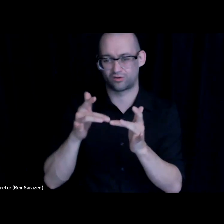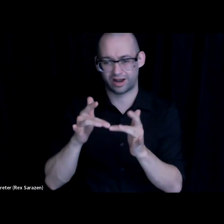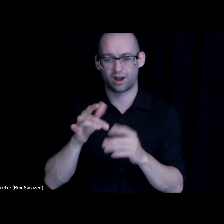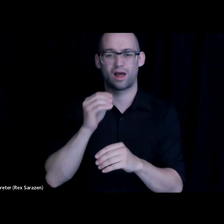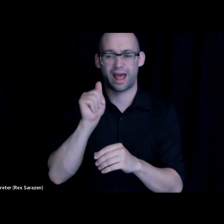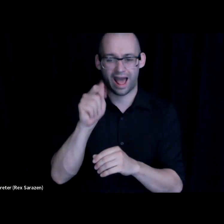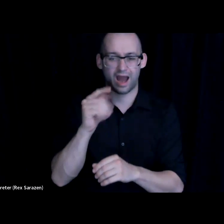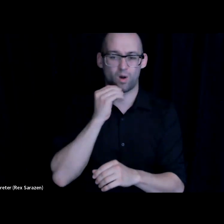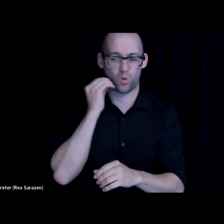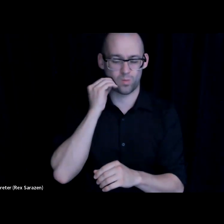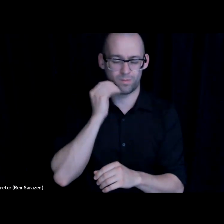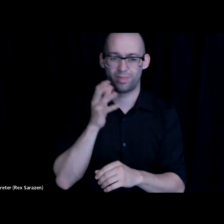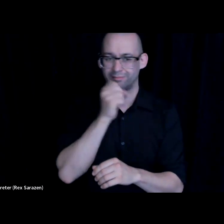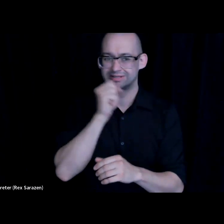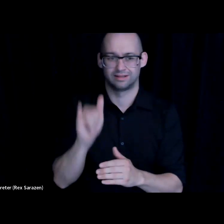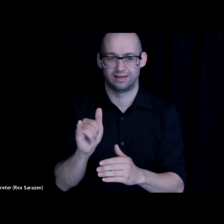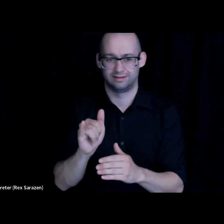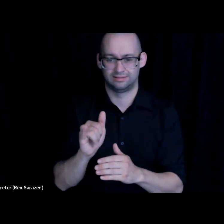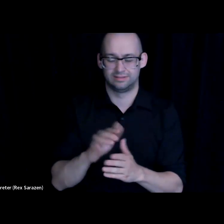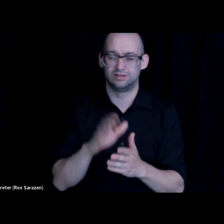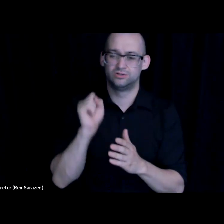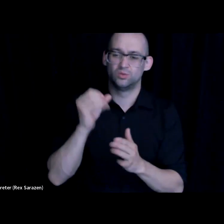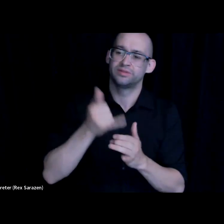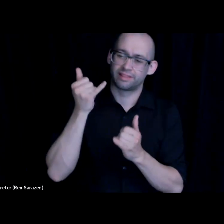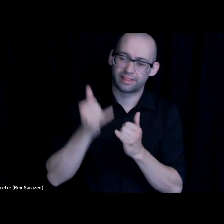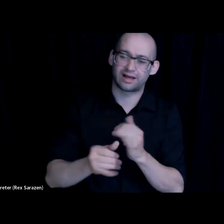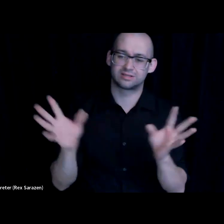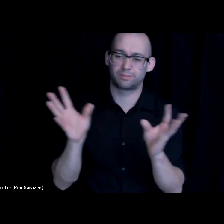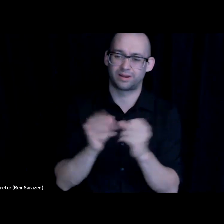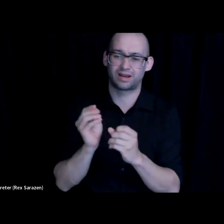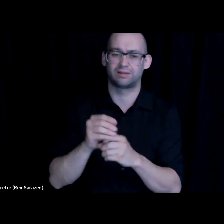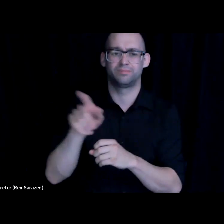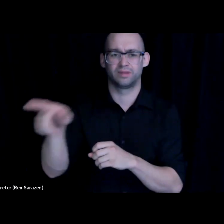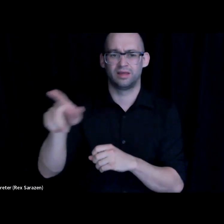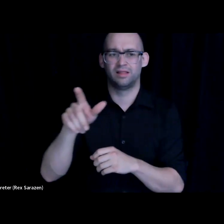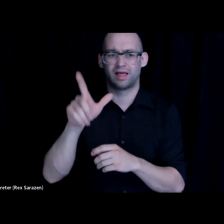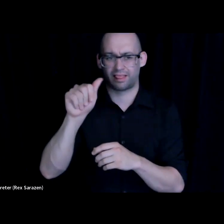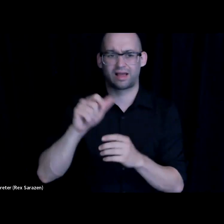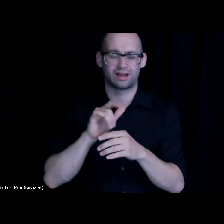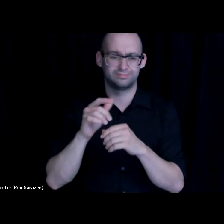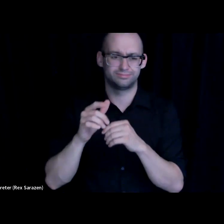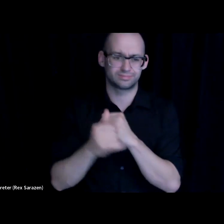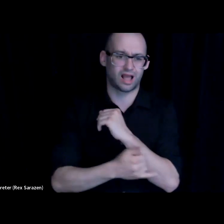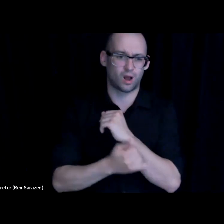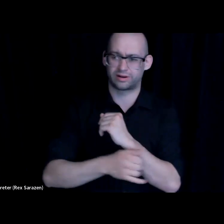our county Board of Supervisors brought us together. LA county is huge. We encompass